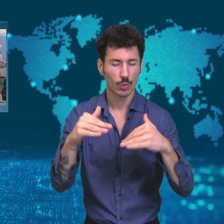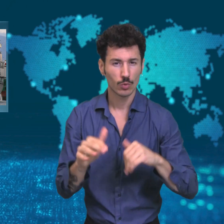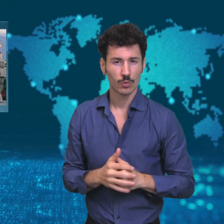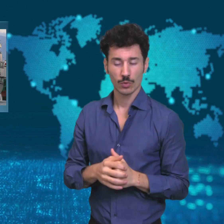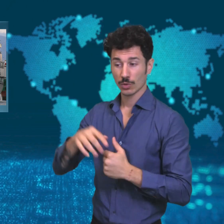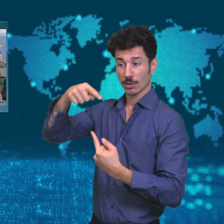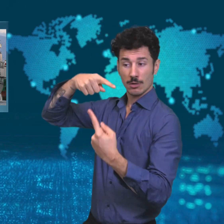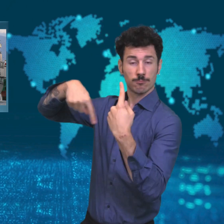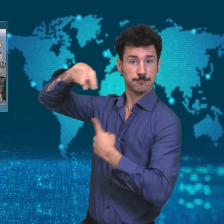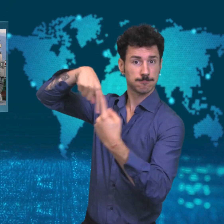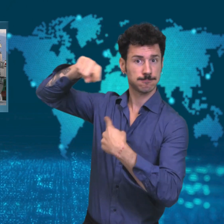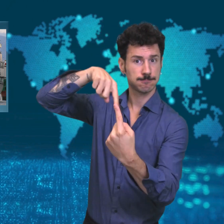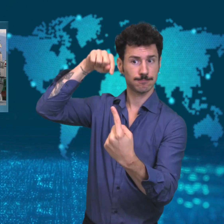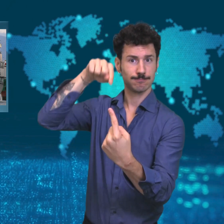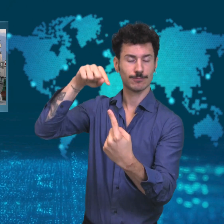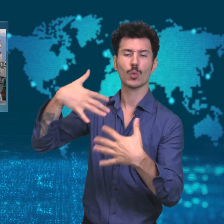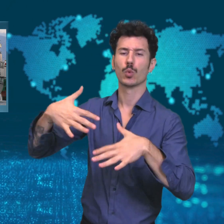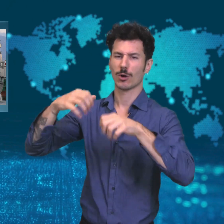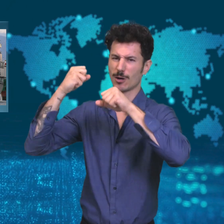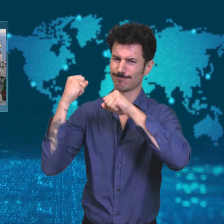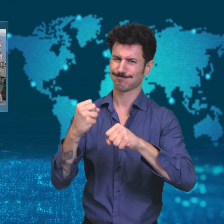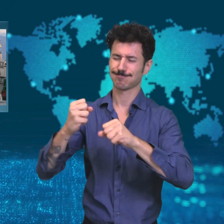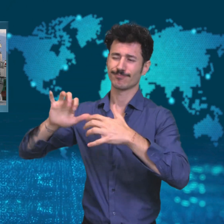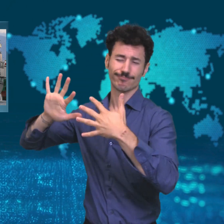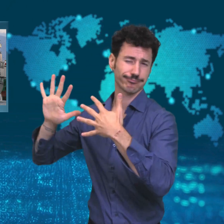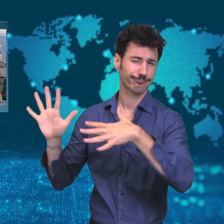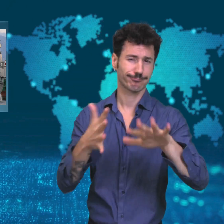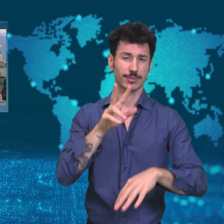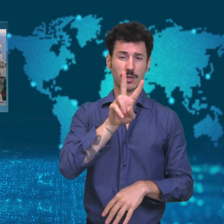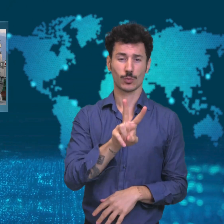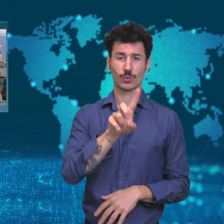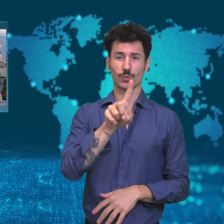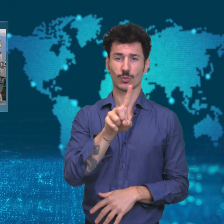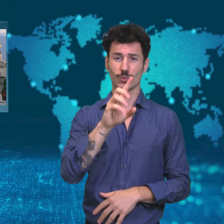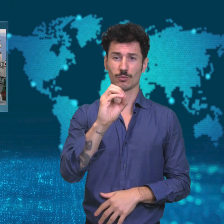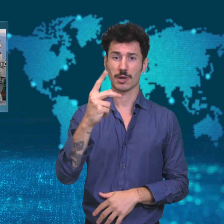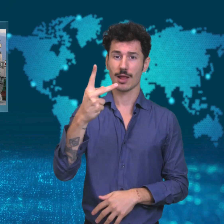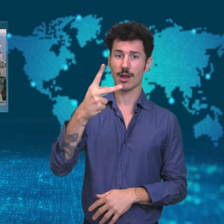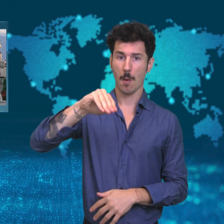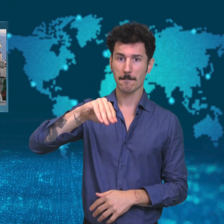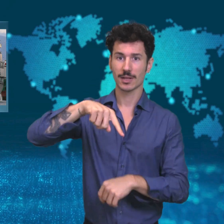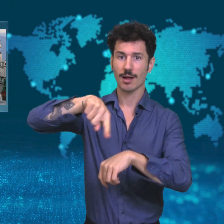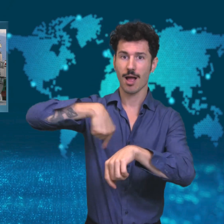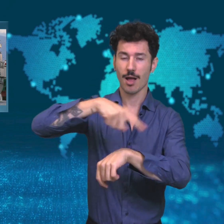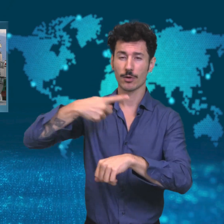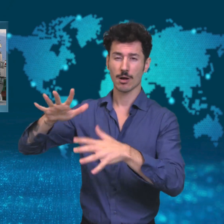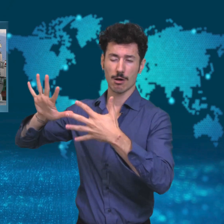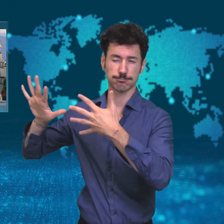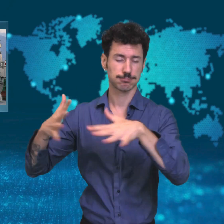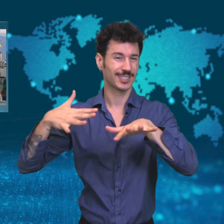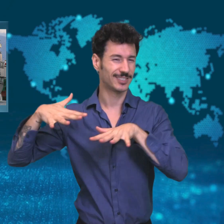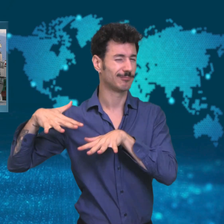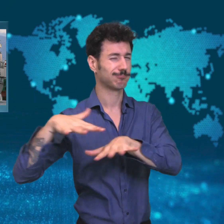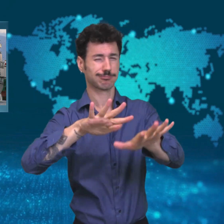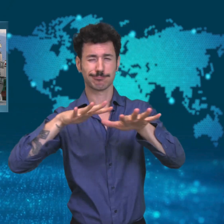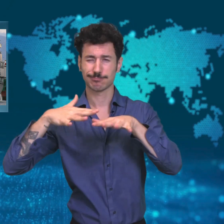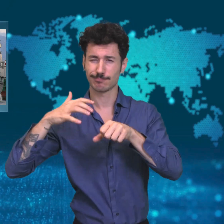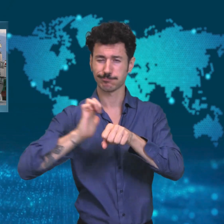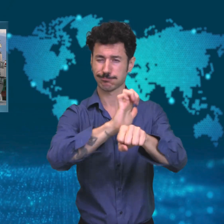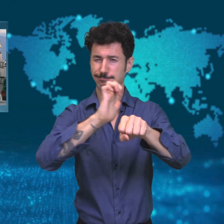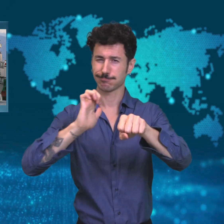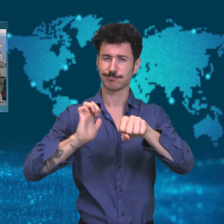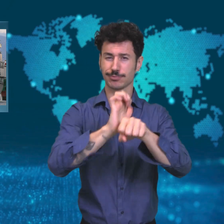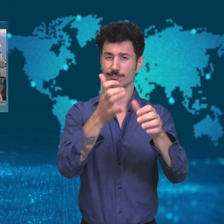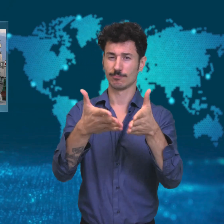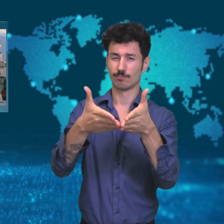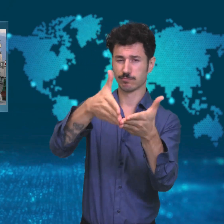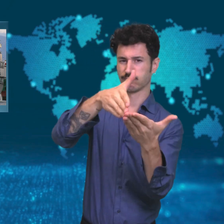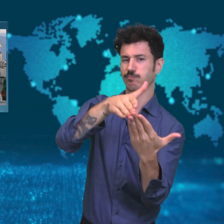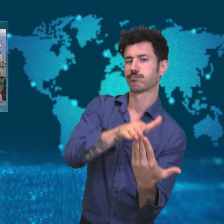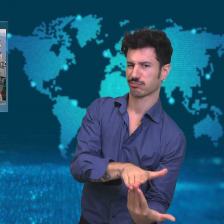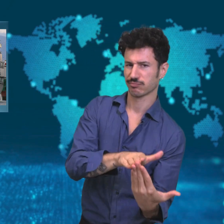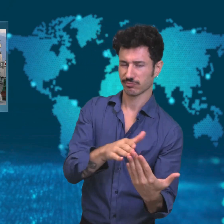overturning and sinking it in winds of at least 210 kilometers per hour (130 miles per hour).